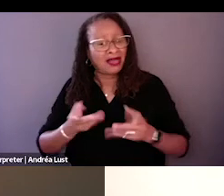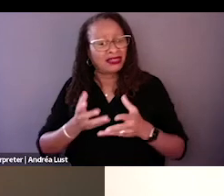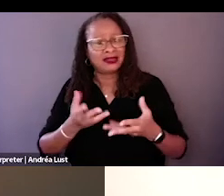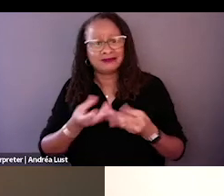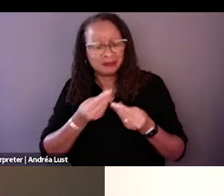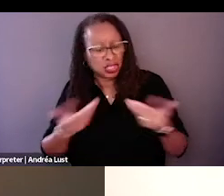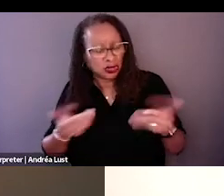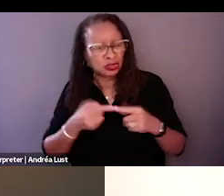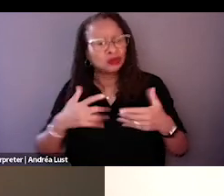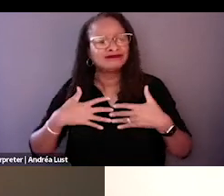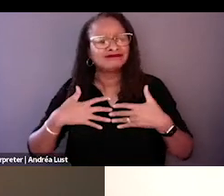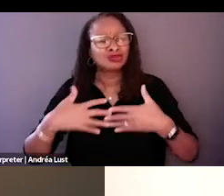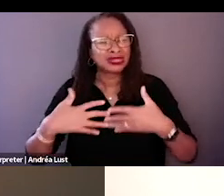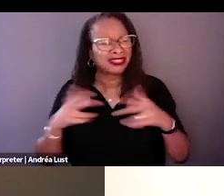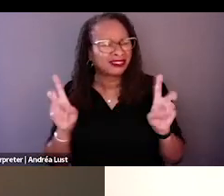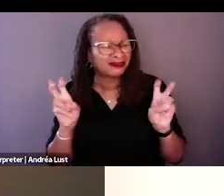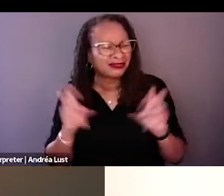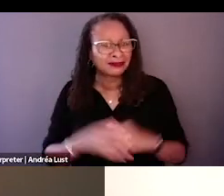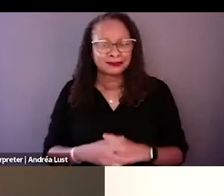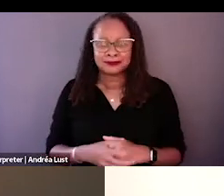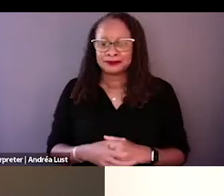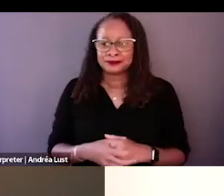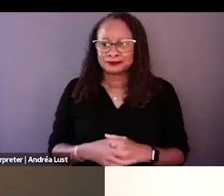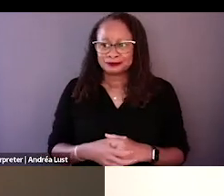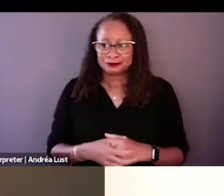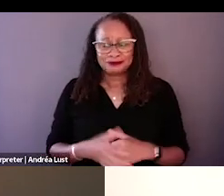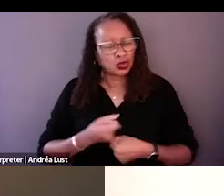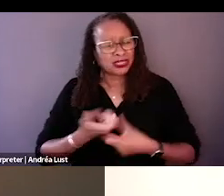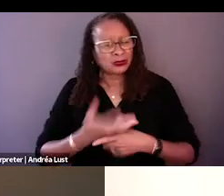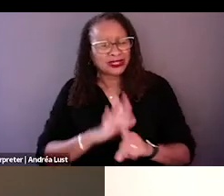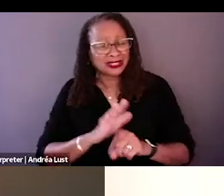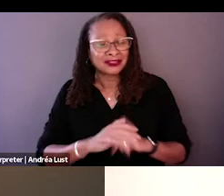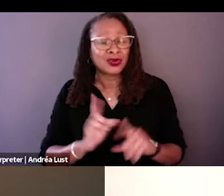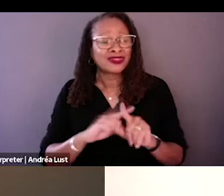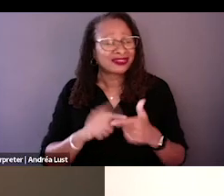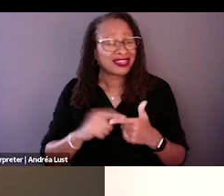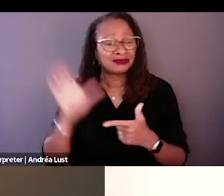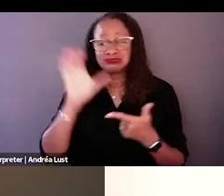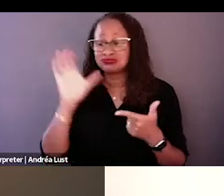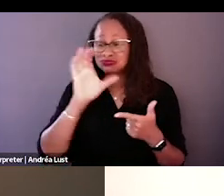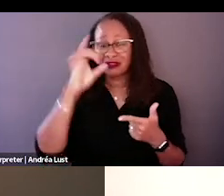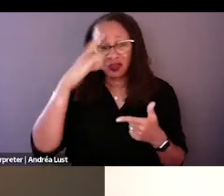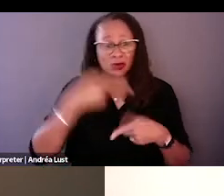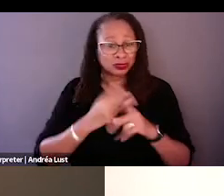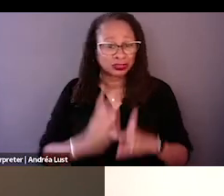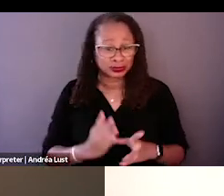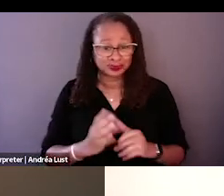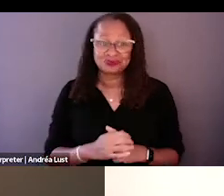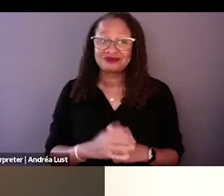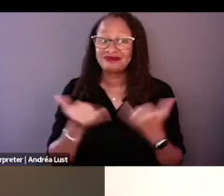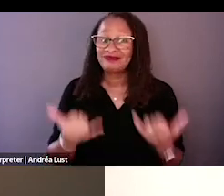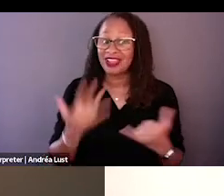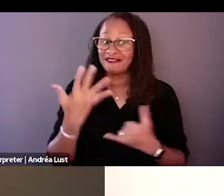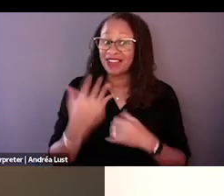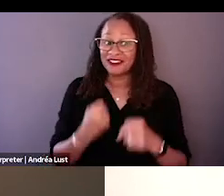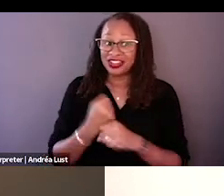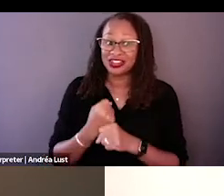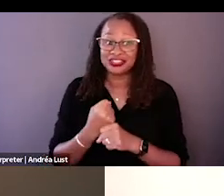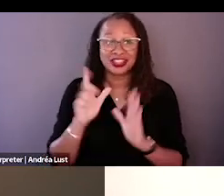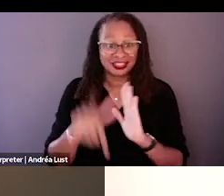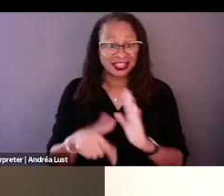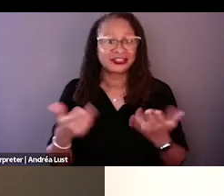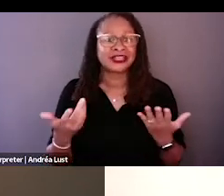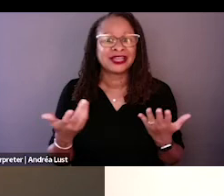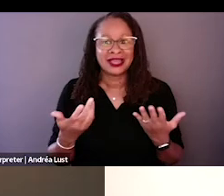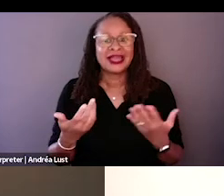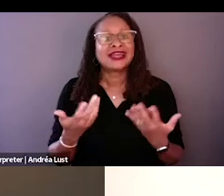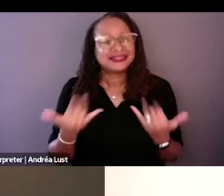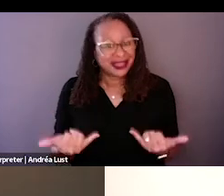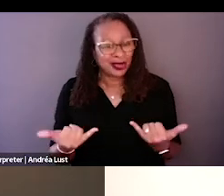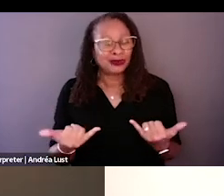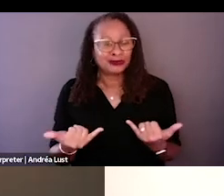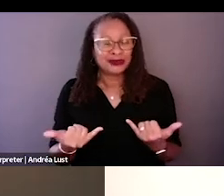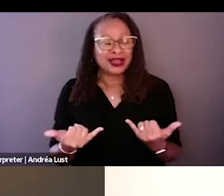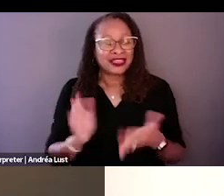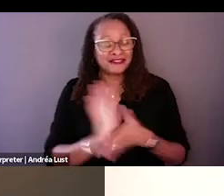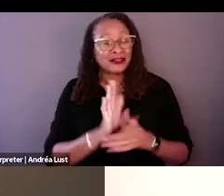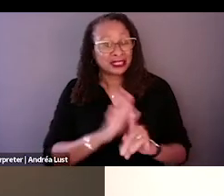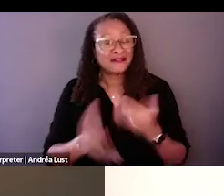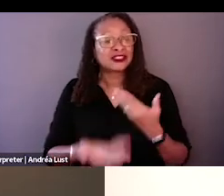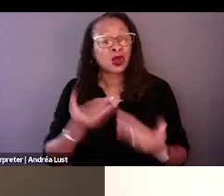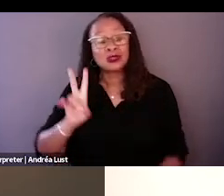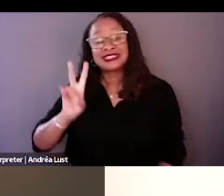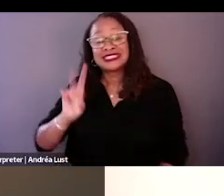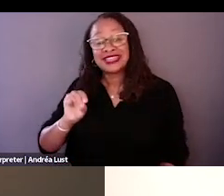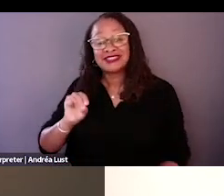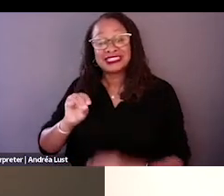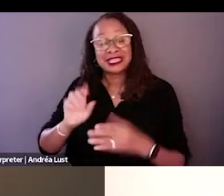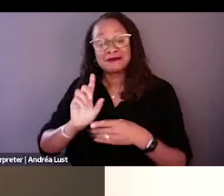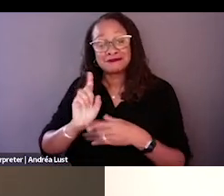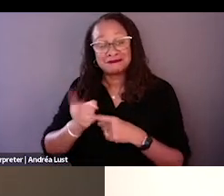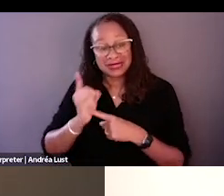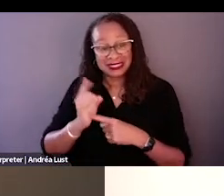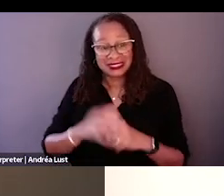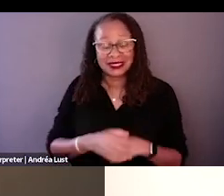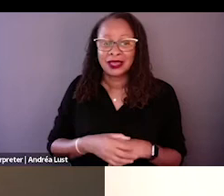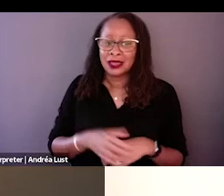Bianca: I wanted a beautiful voice, but also a voice that could narrate the story, not from an